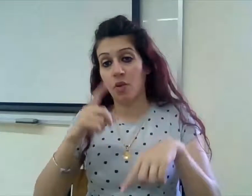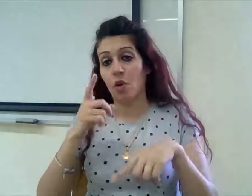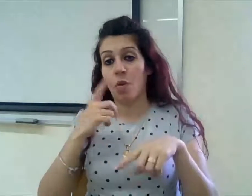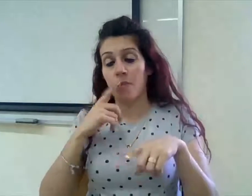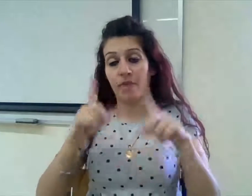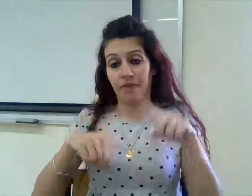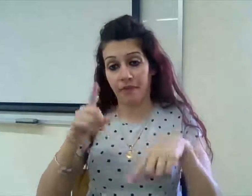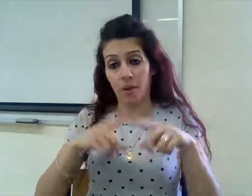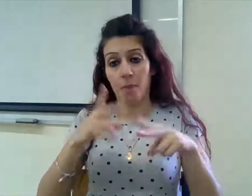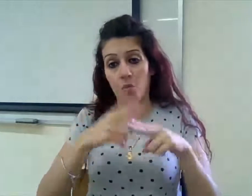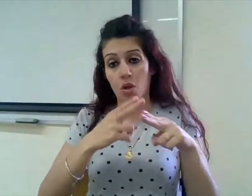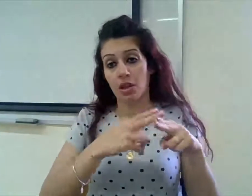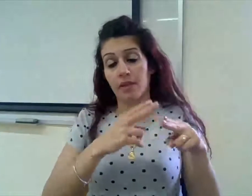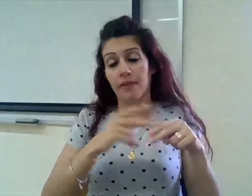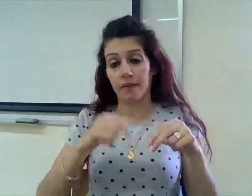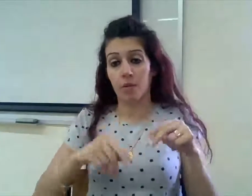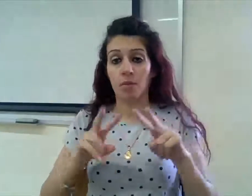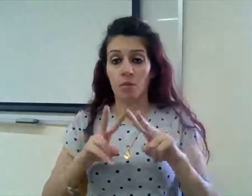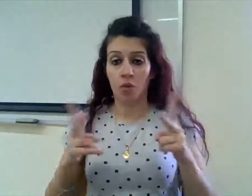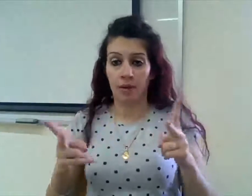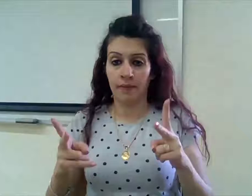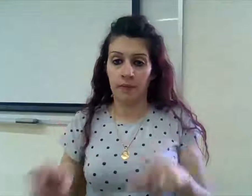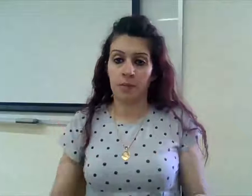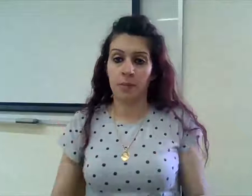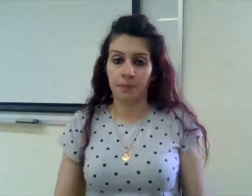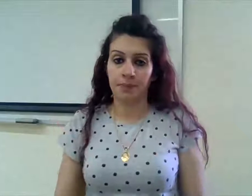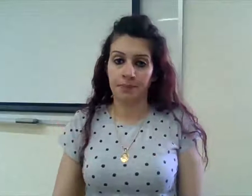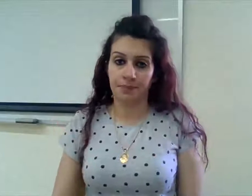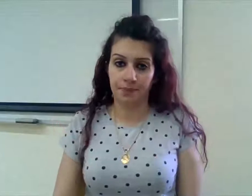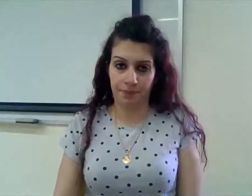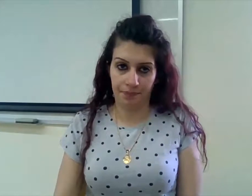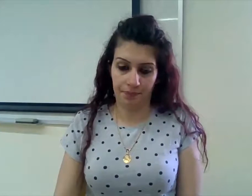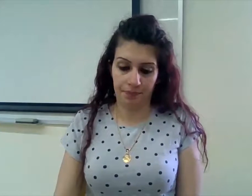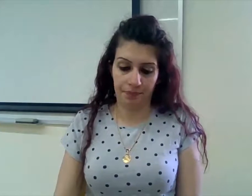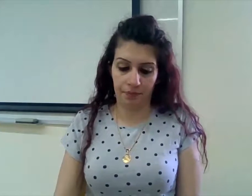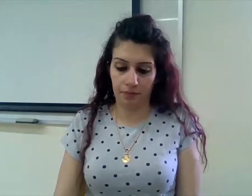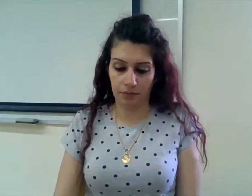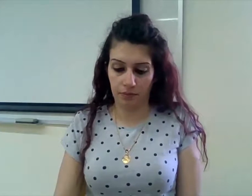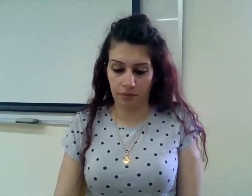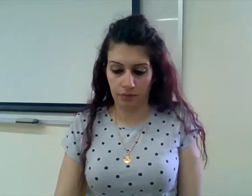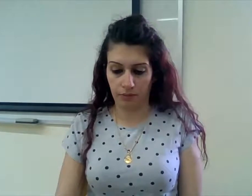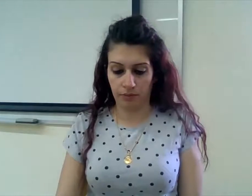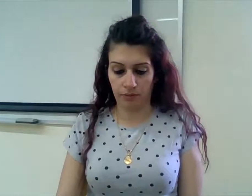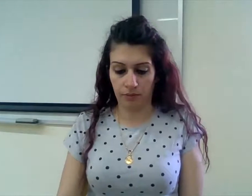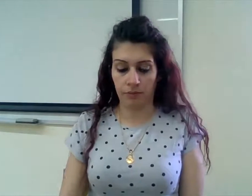and that includes parental tips as well similar to what Dana mentioned you know